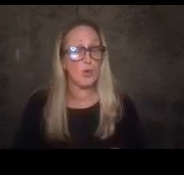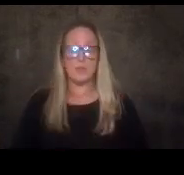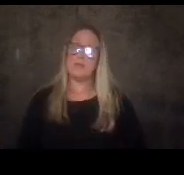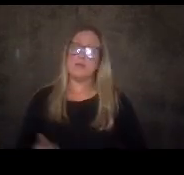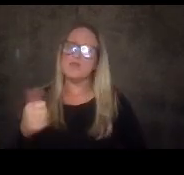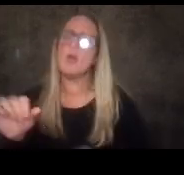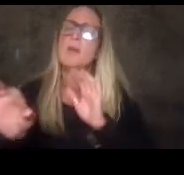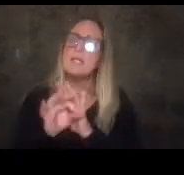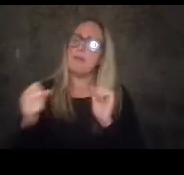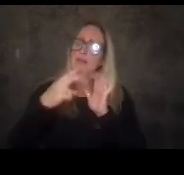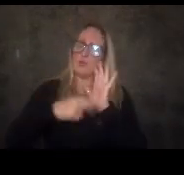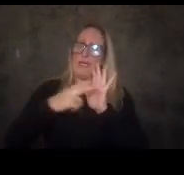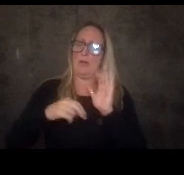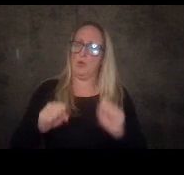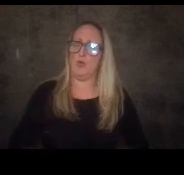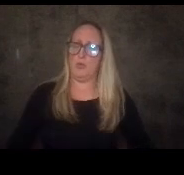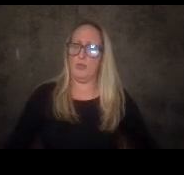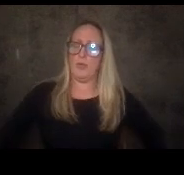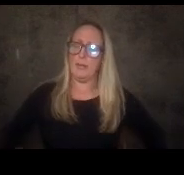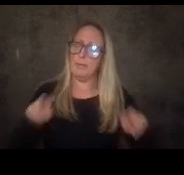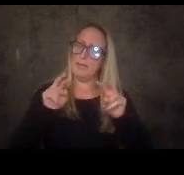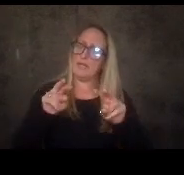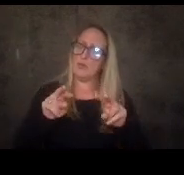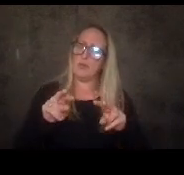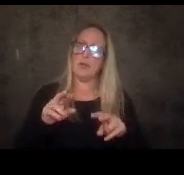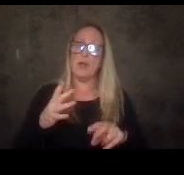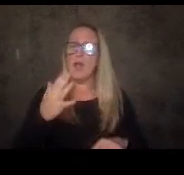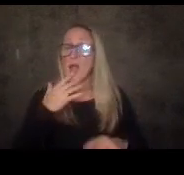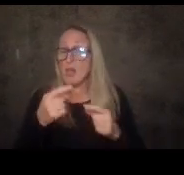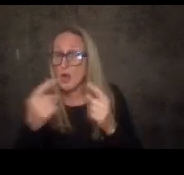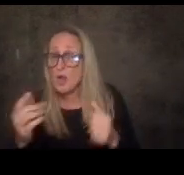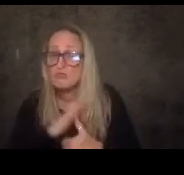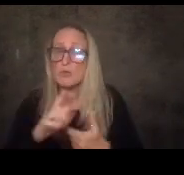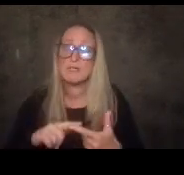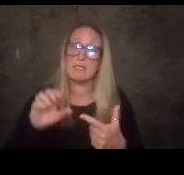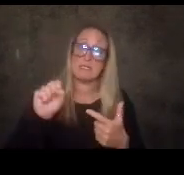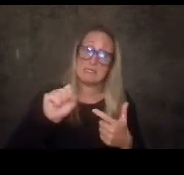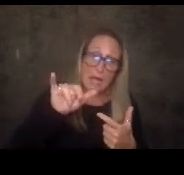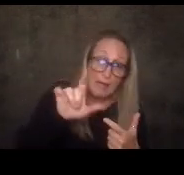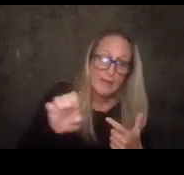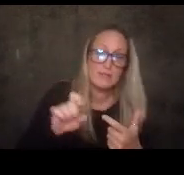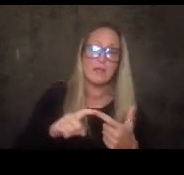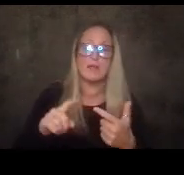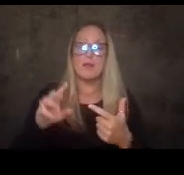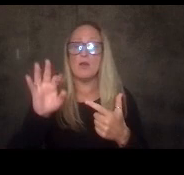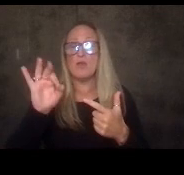important and you should try to choose readable font styles and pay attention to things like color, contrast, size, fluency